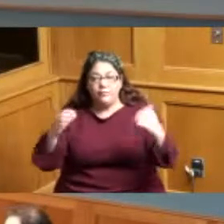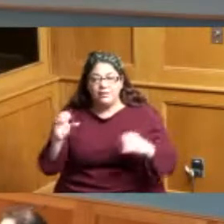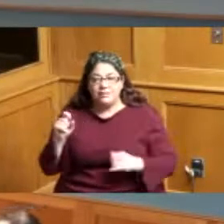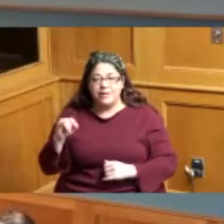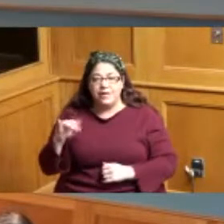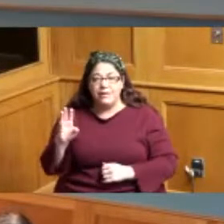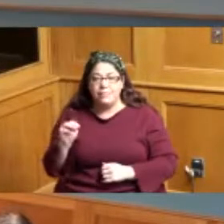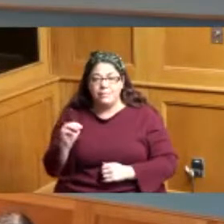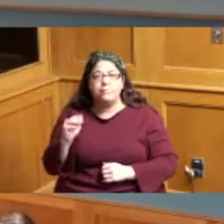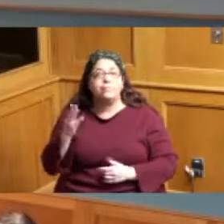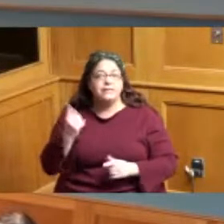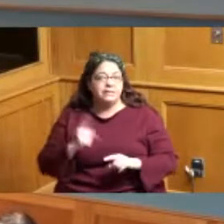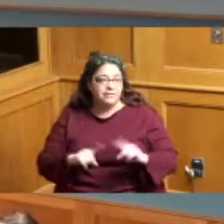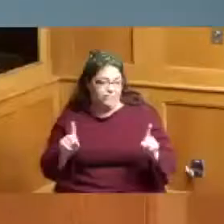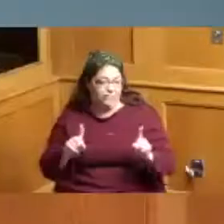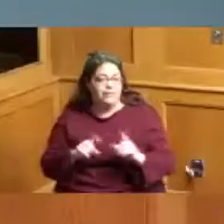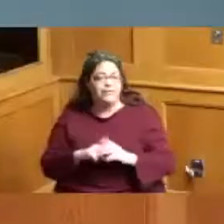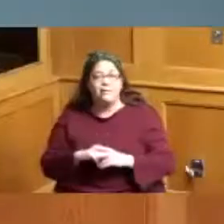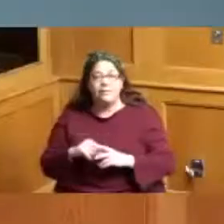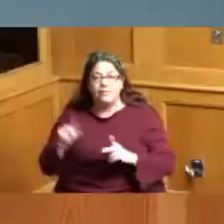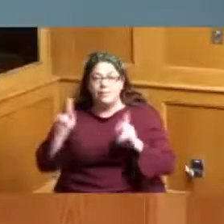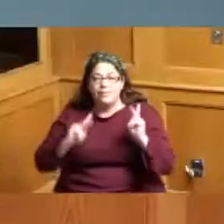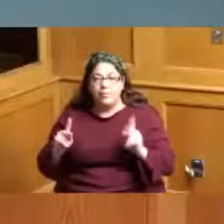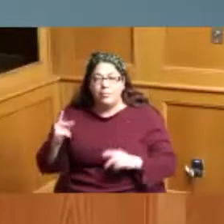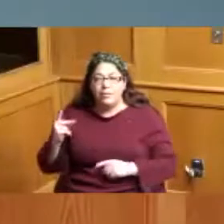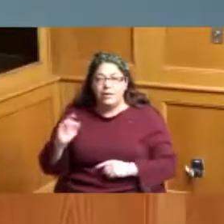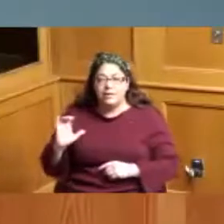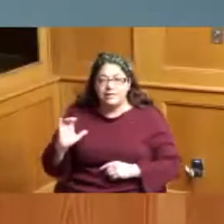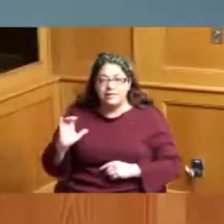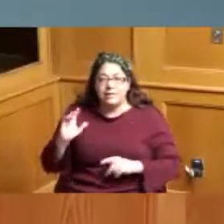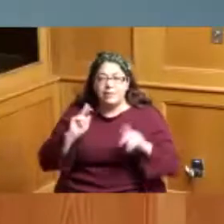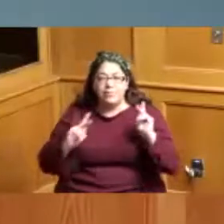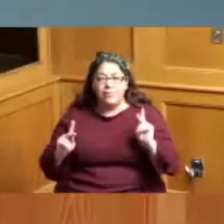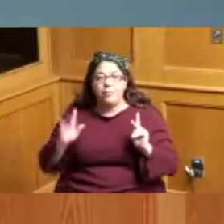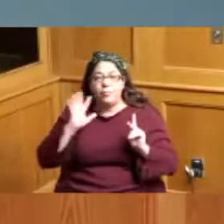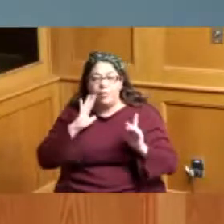like I said those people that maybe were in Kansas City undoubtedly would probably come to the